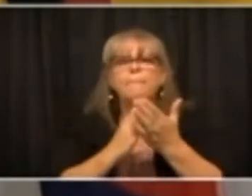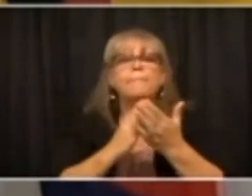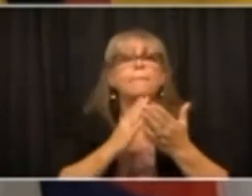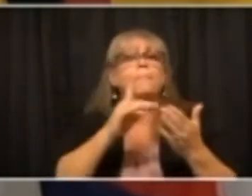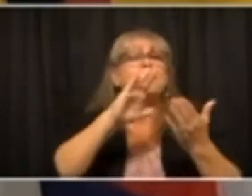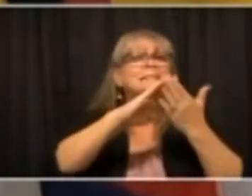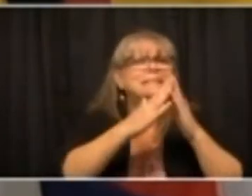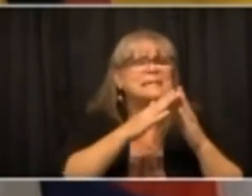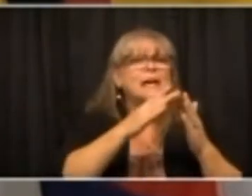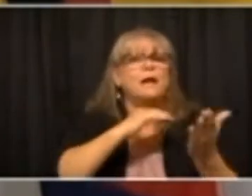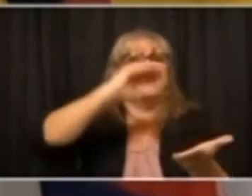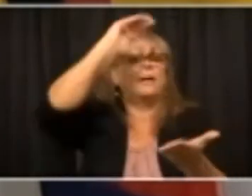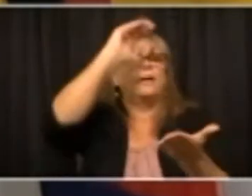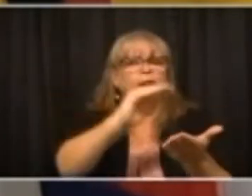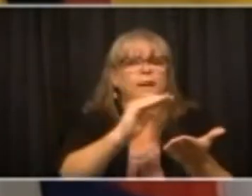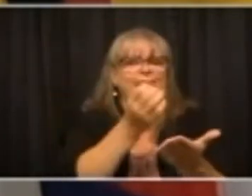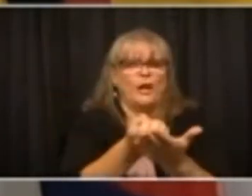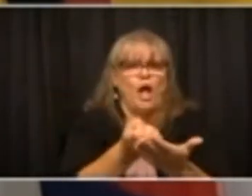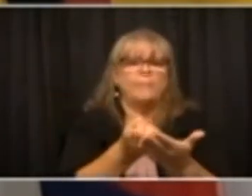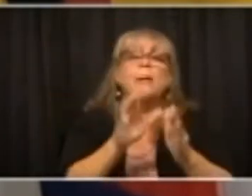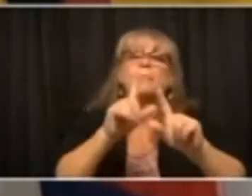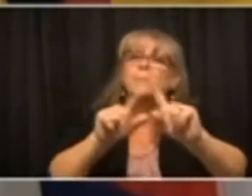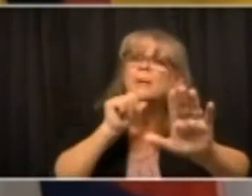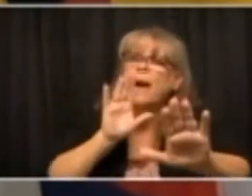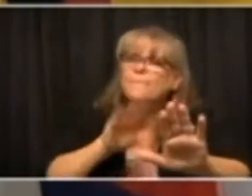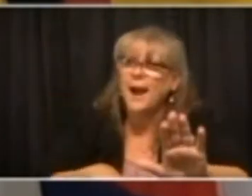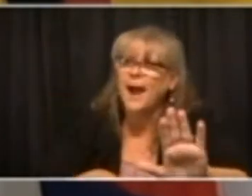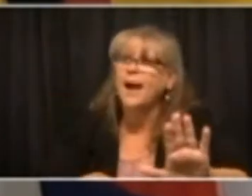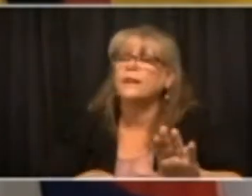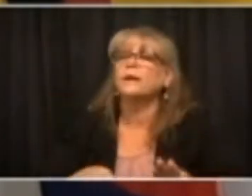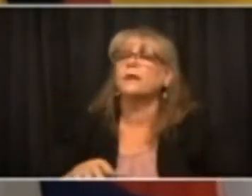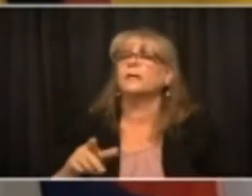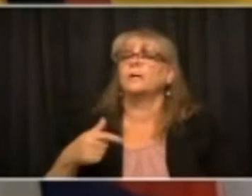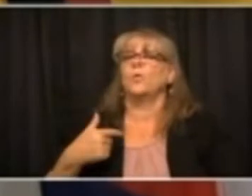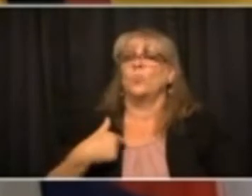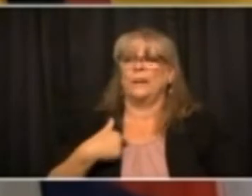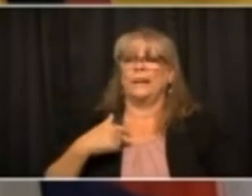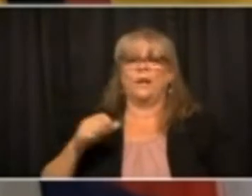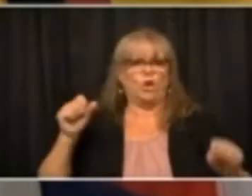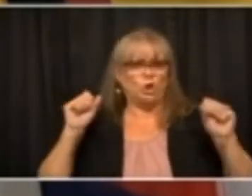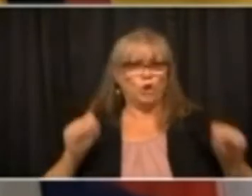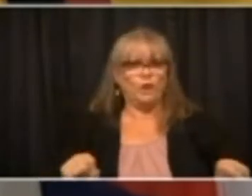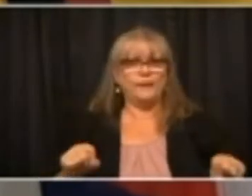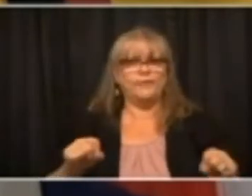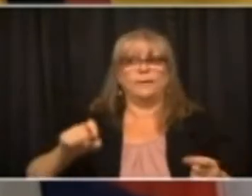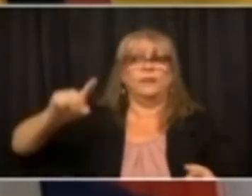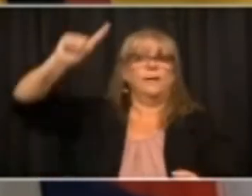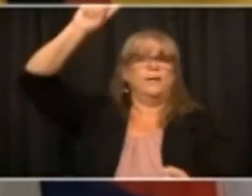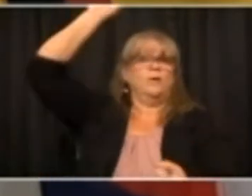decline that many might have projected a few months ago they're doing it in a safe way people are worried master doing social